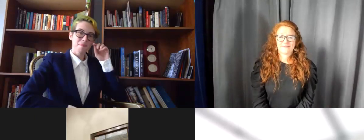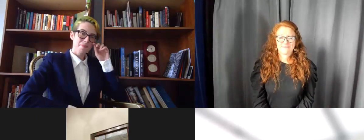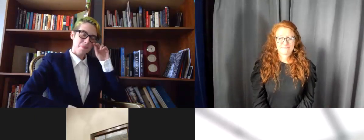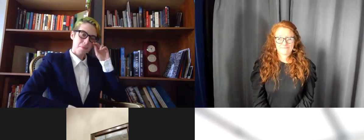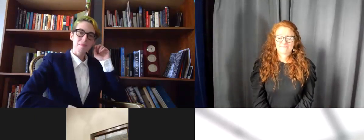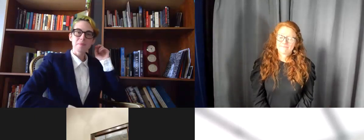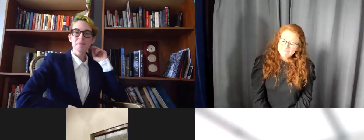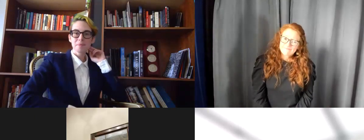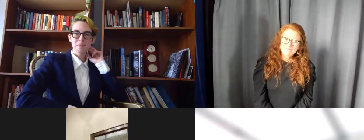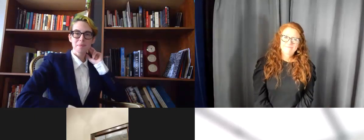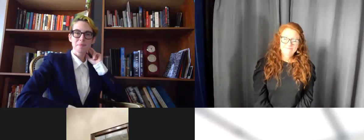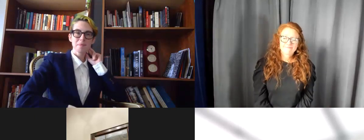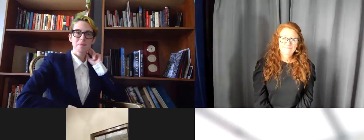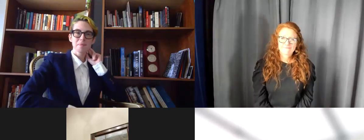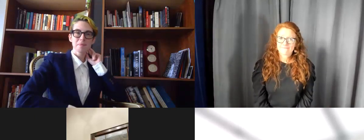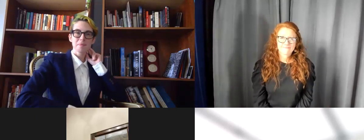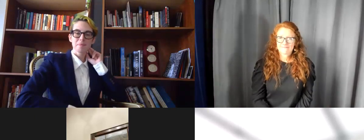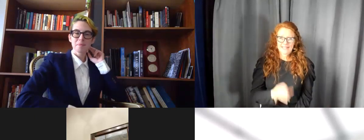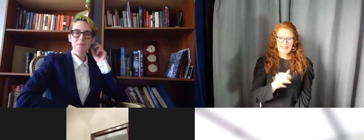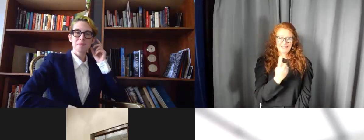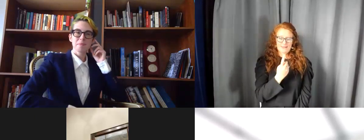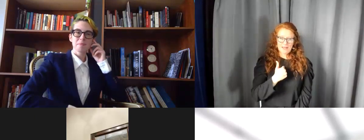Jordan Radford: It's something that I i'm really passionate about.